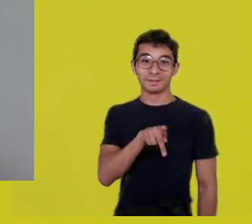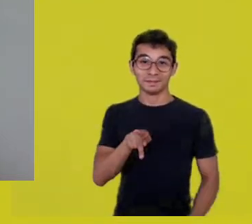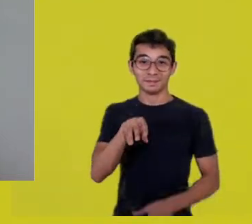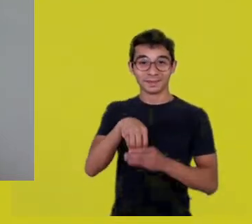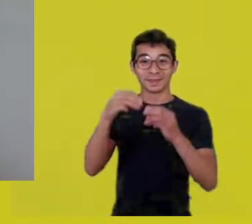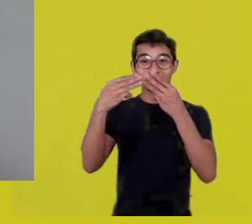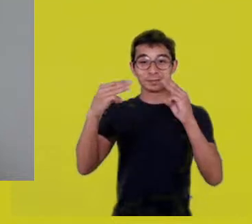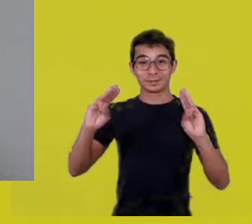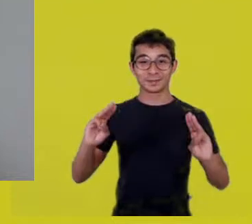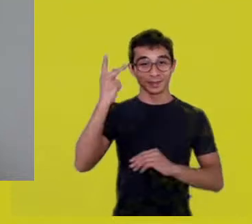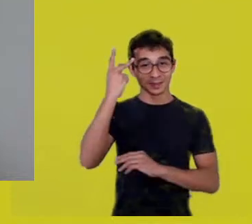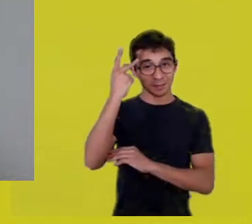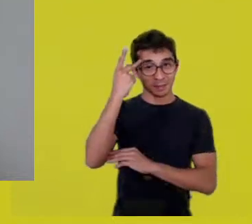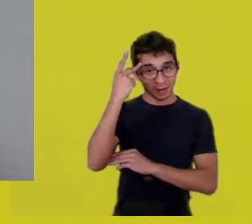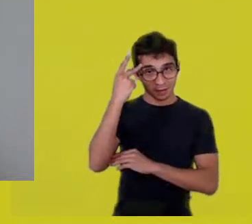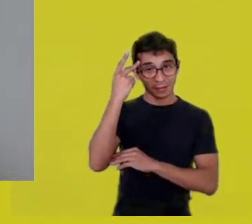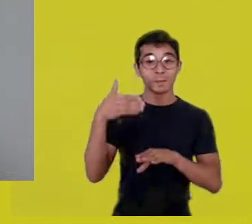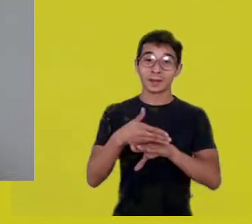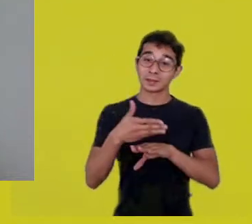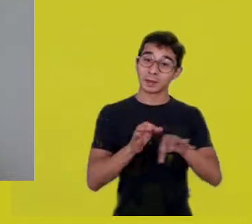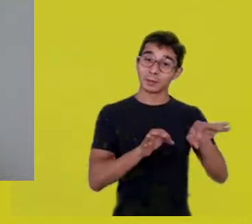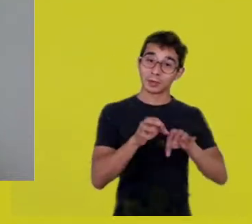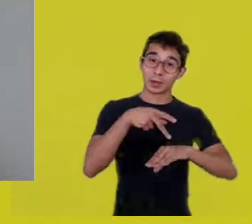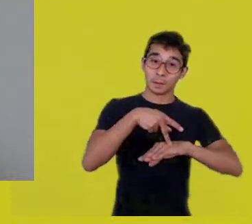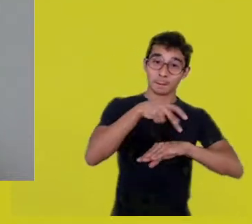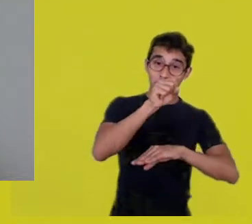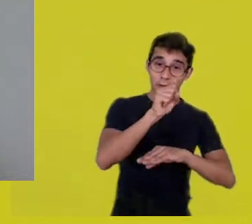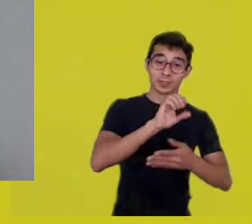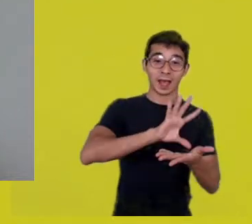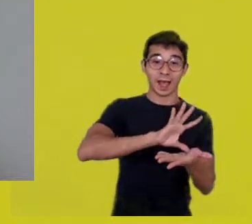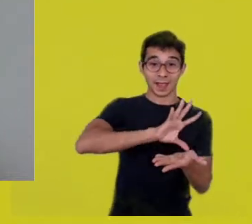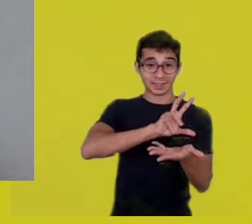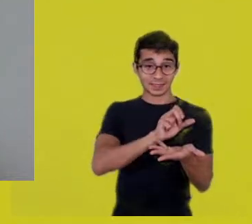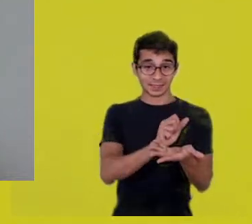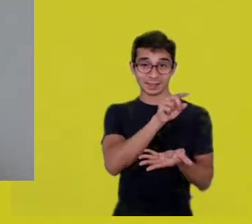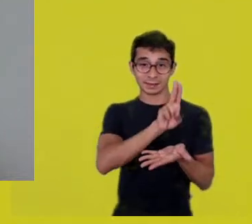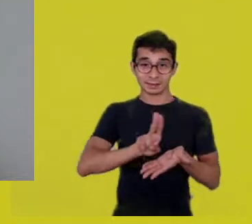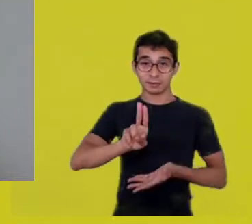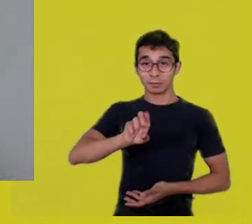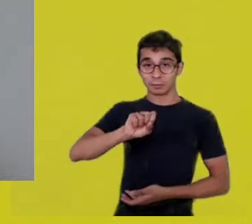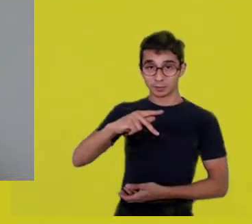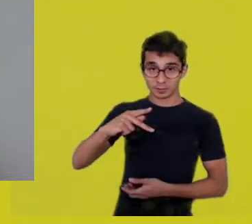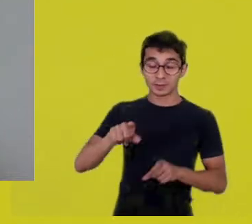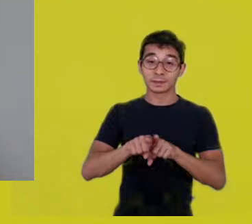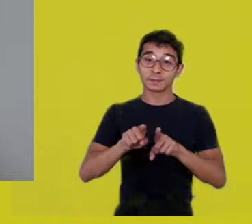and the Theater Arts Graduate Program at the University of São Paulo. She’s also an ex-teacher at the Theater Arts Department